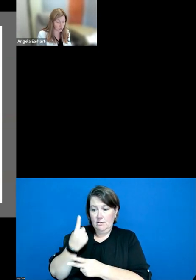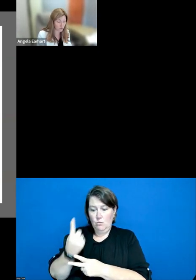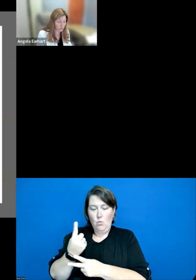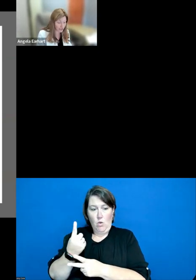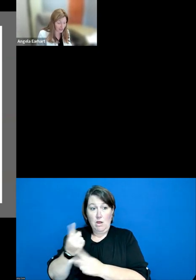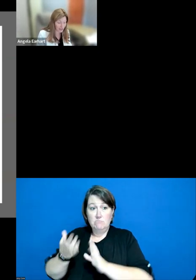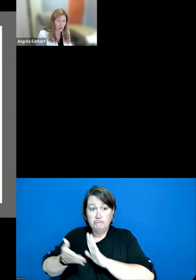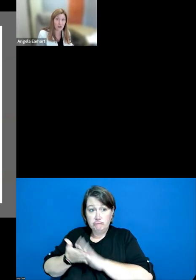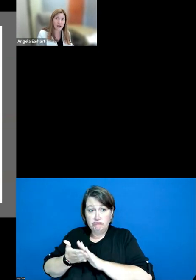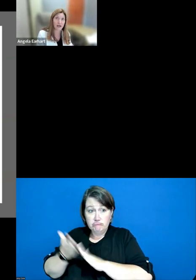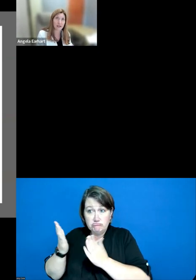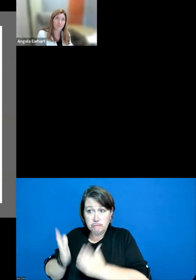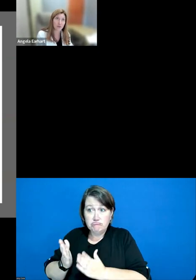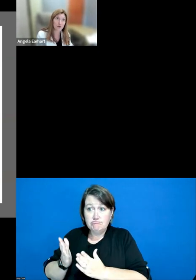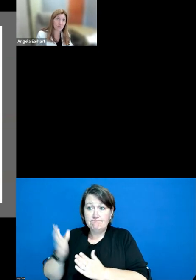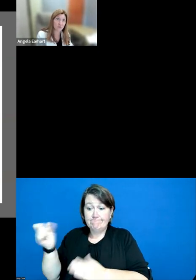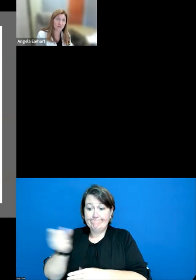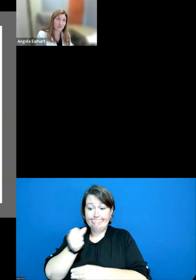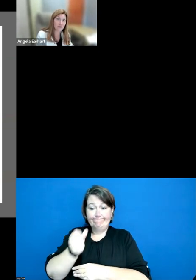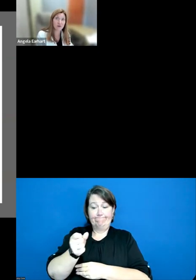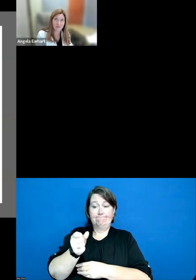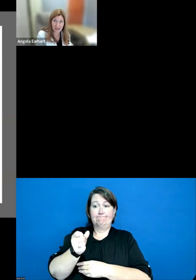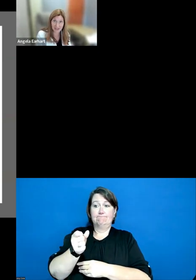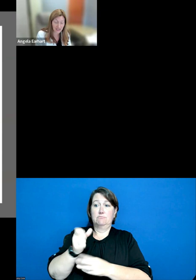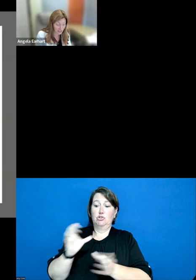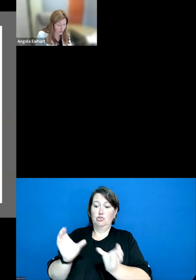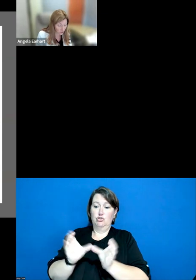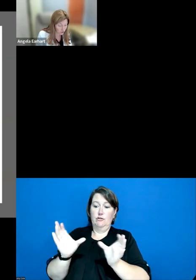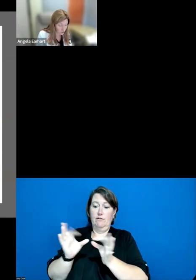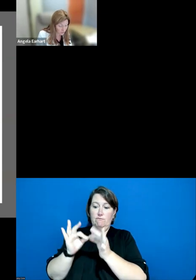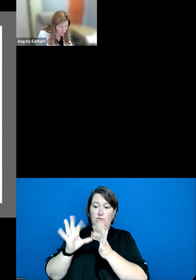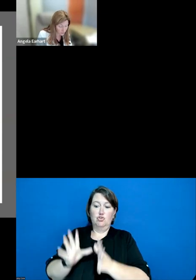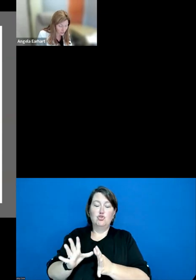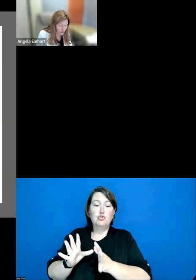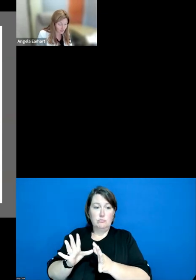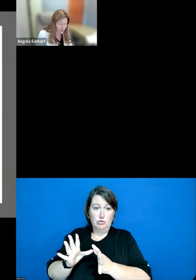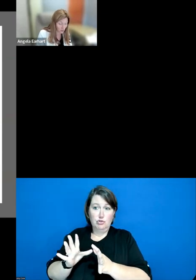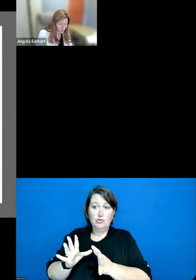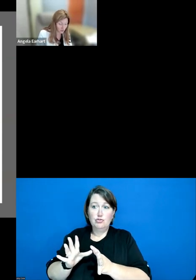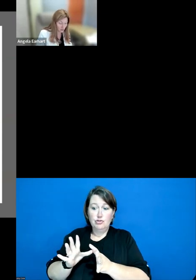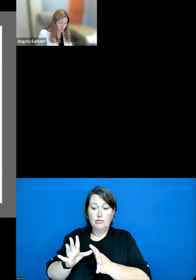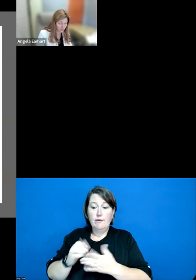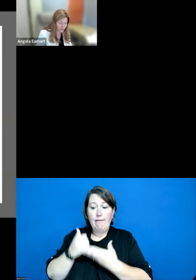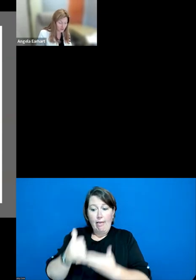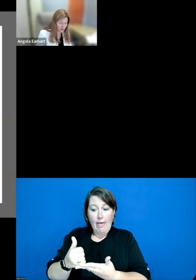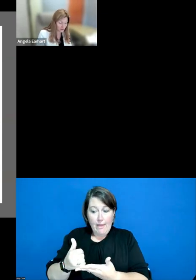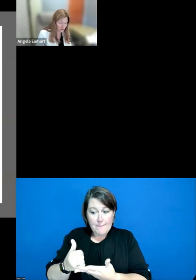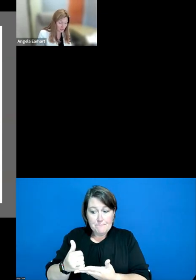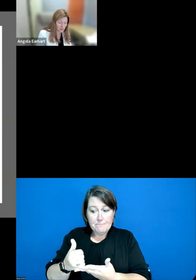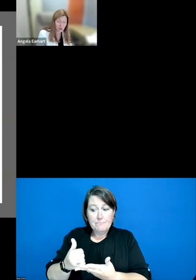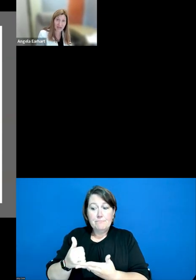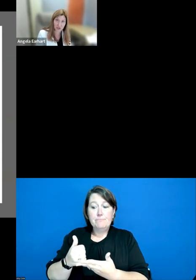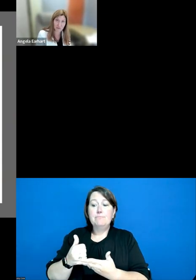where we bring in certified sign language interpreters that help with the communication